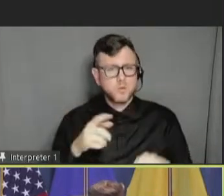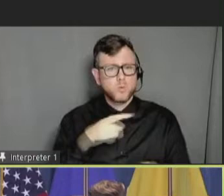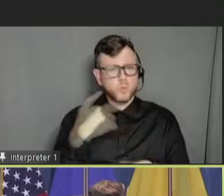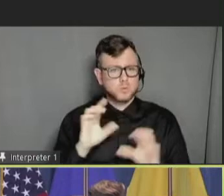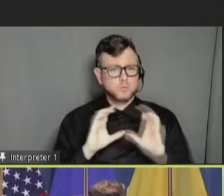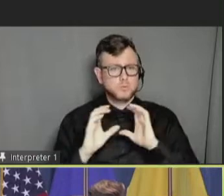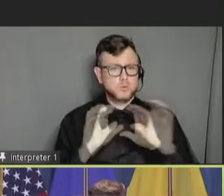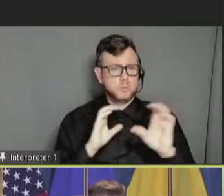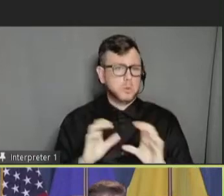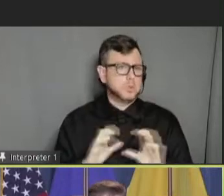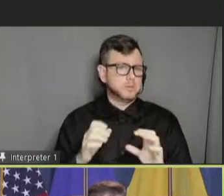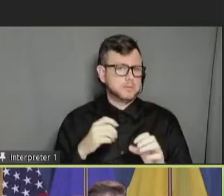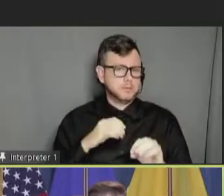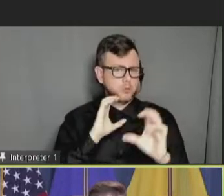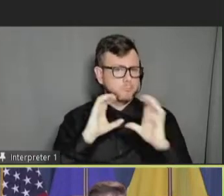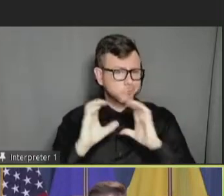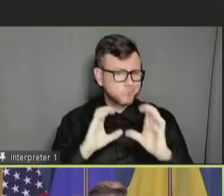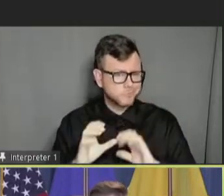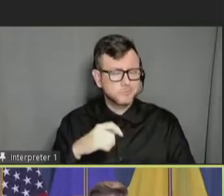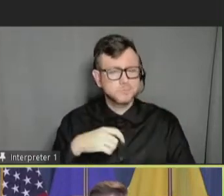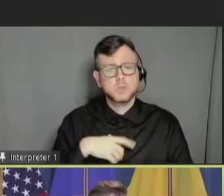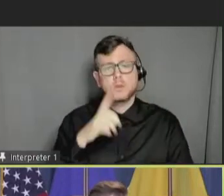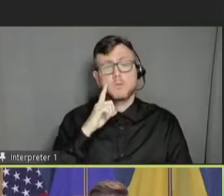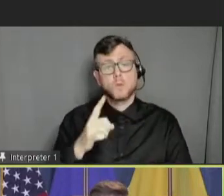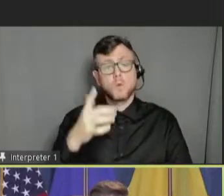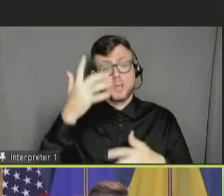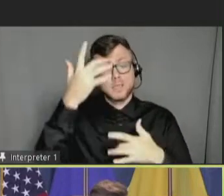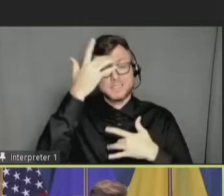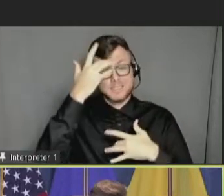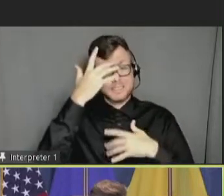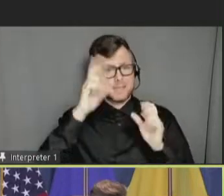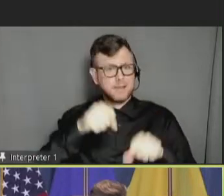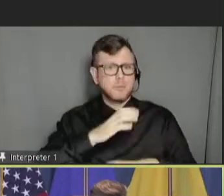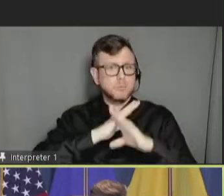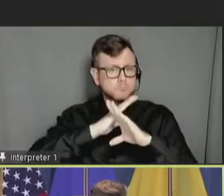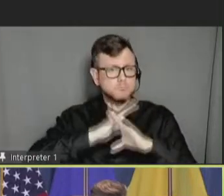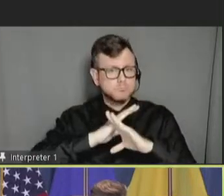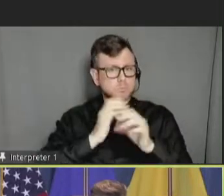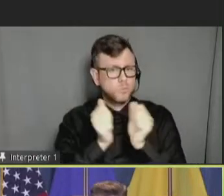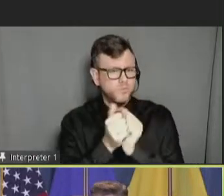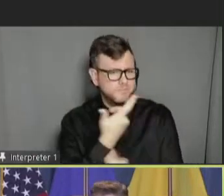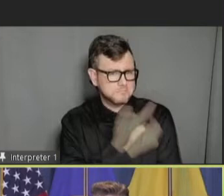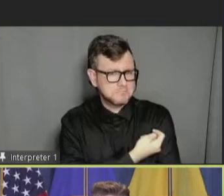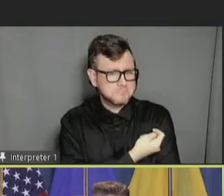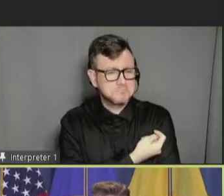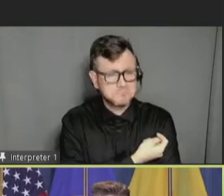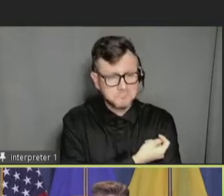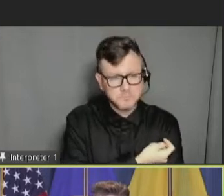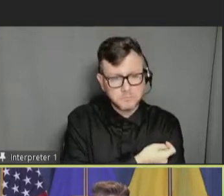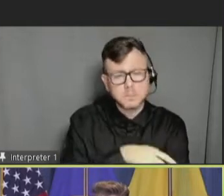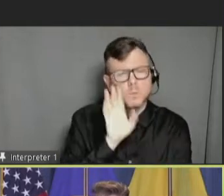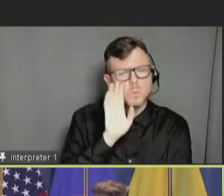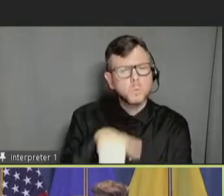mechanisms for diseases that can be prevented by vaccines. And we know that these strategies can be